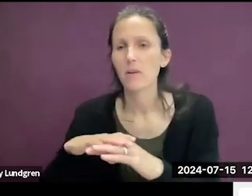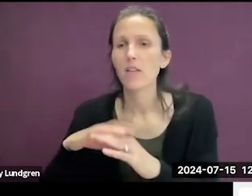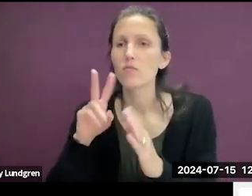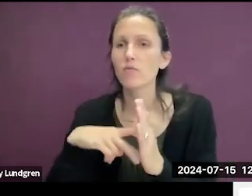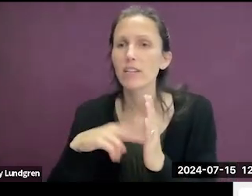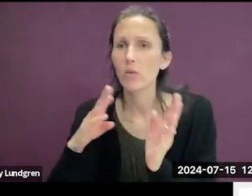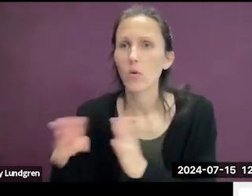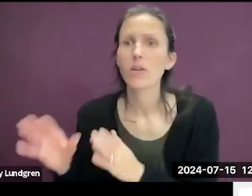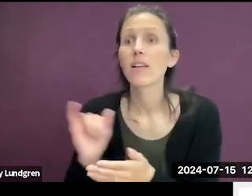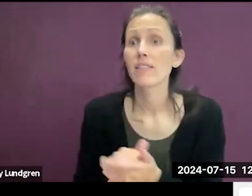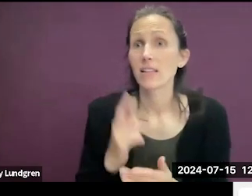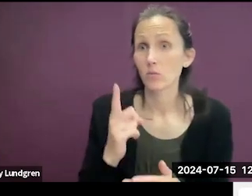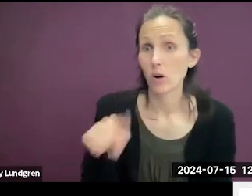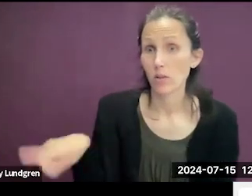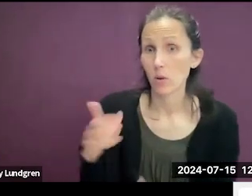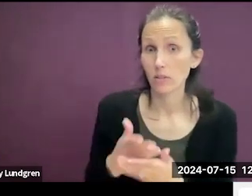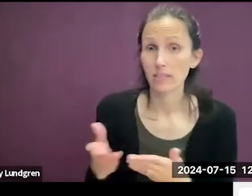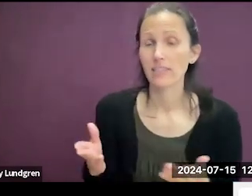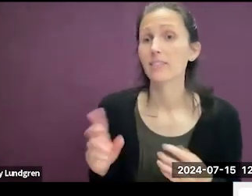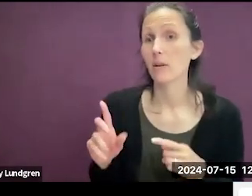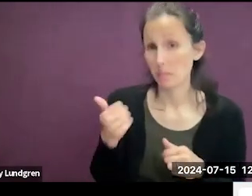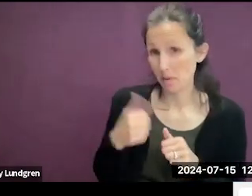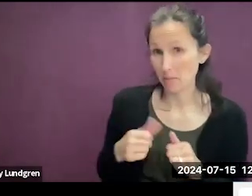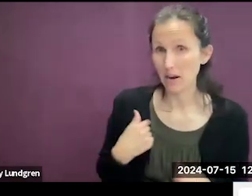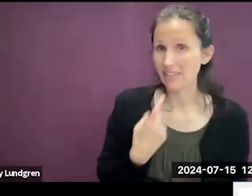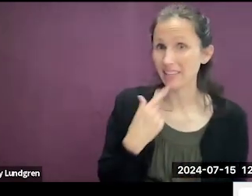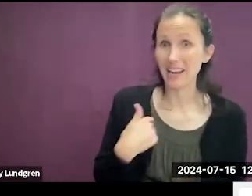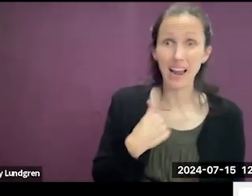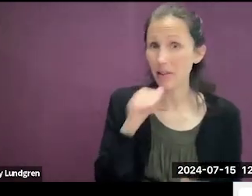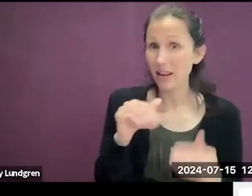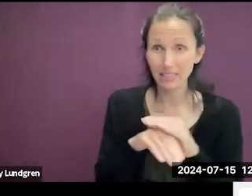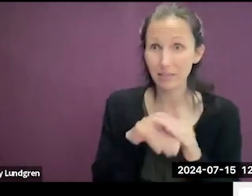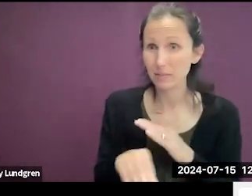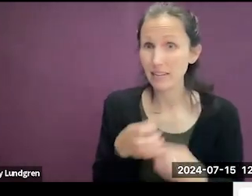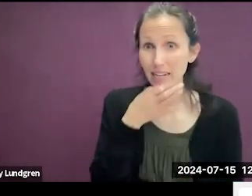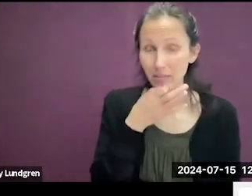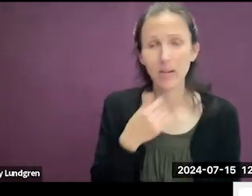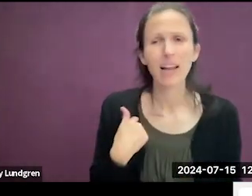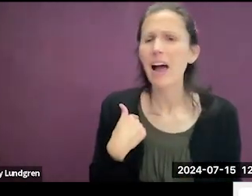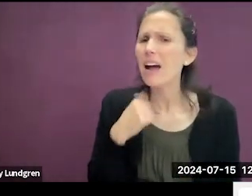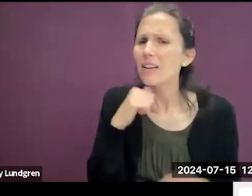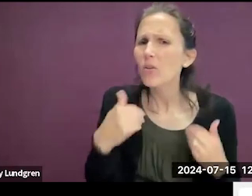where when I say I'm not an accessibility expert, I don't have an answer for you as to why sometimes